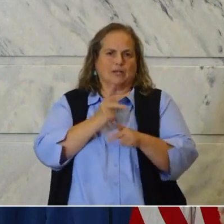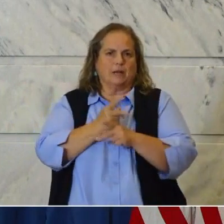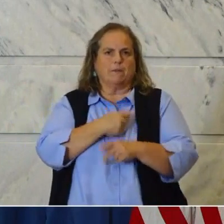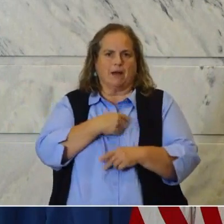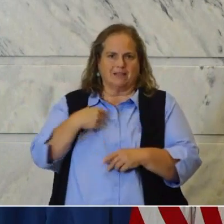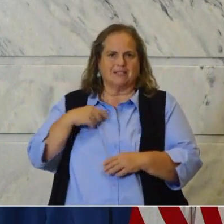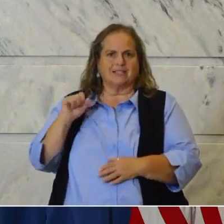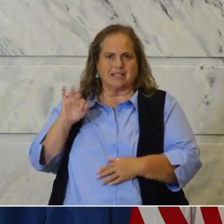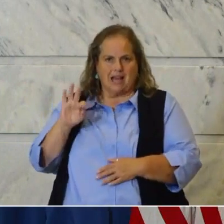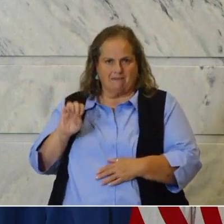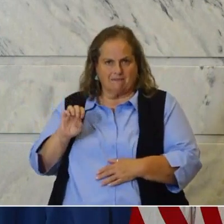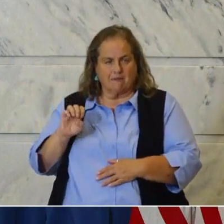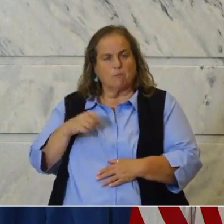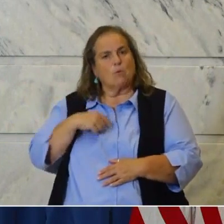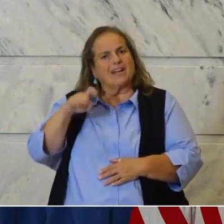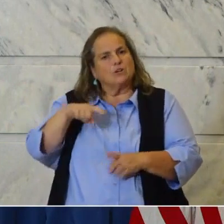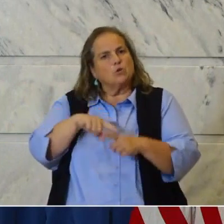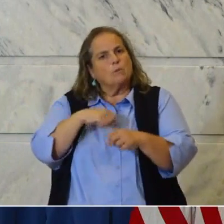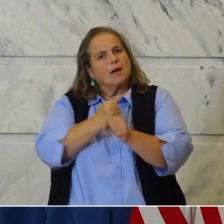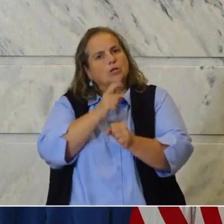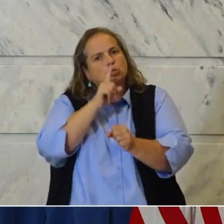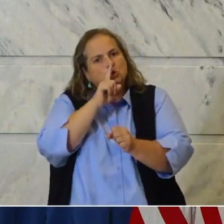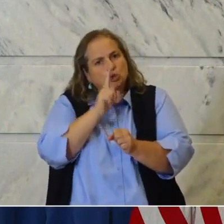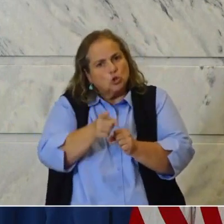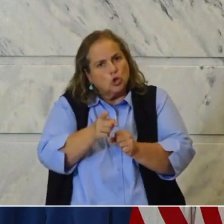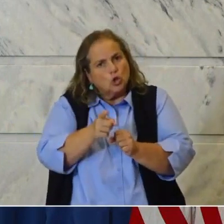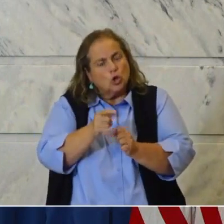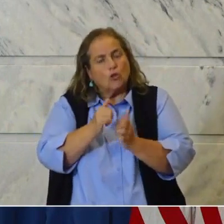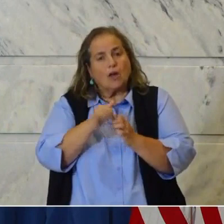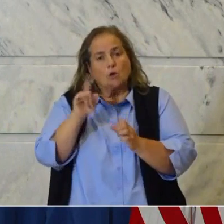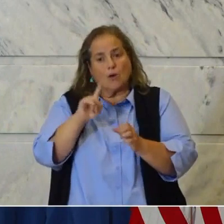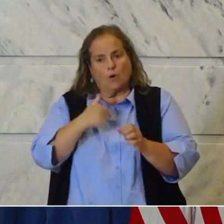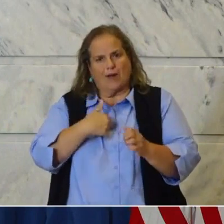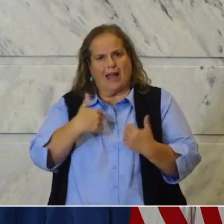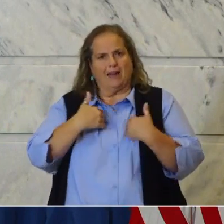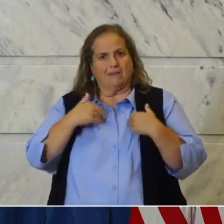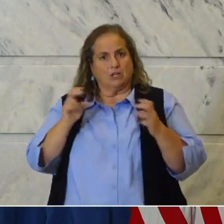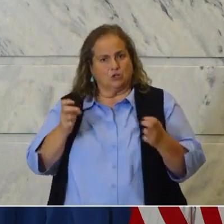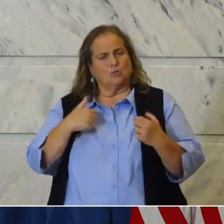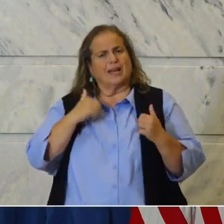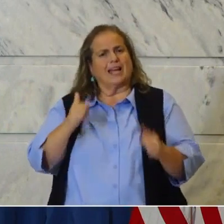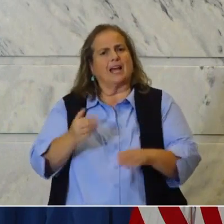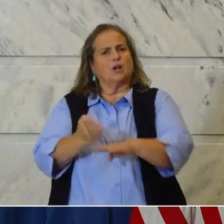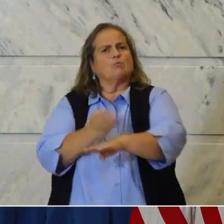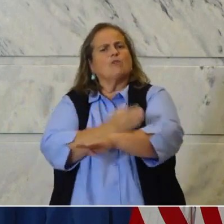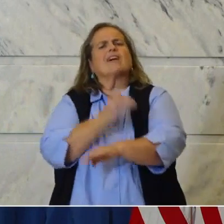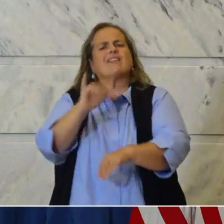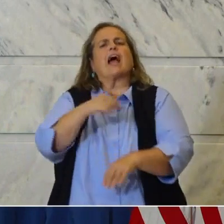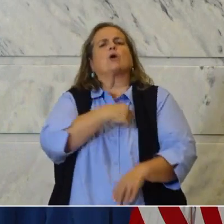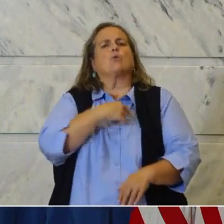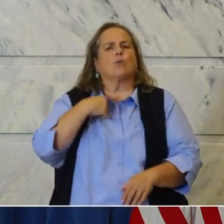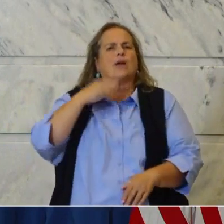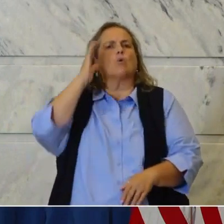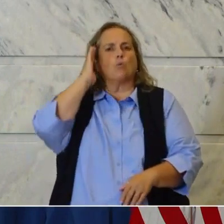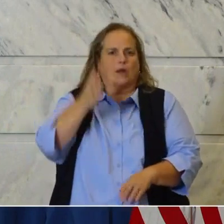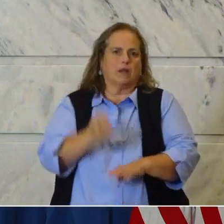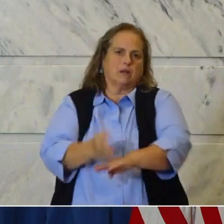We need to make sure, though, that where there are our issues or where we can do better, that we do better. And so I'd like to think that we're at a